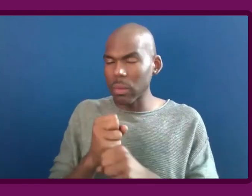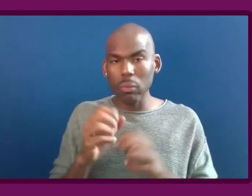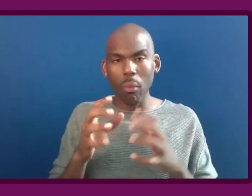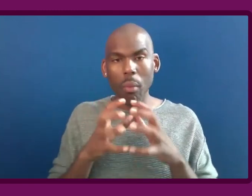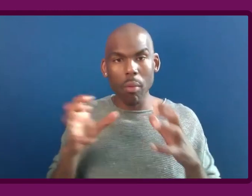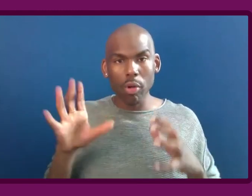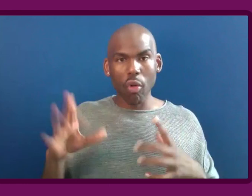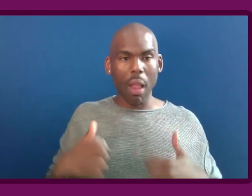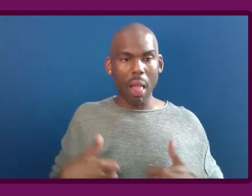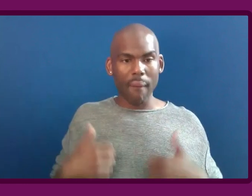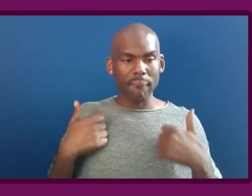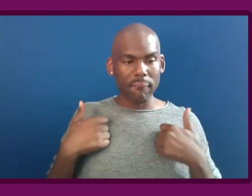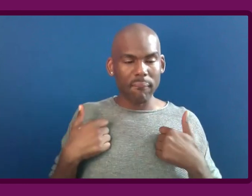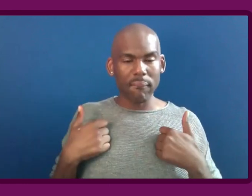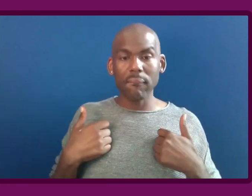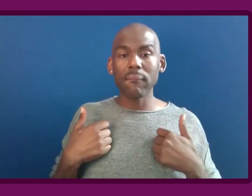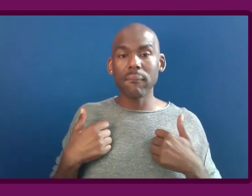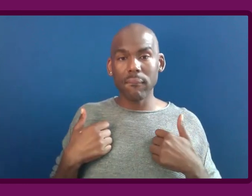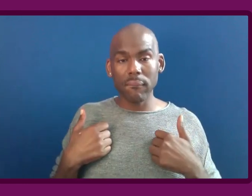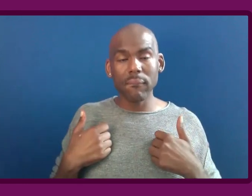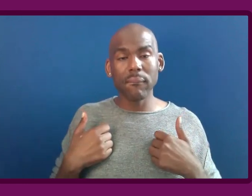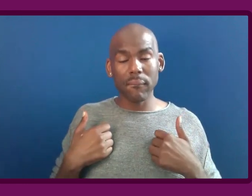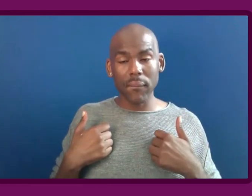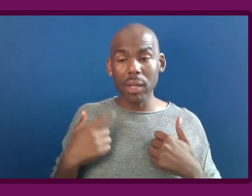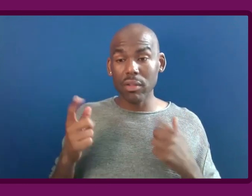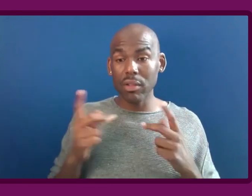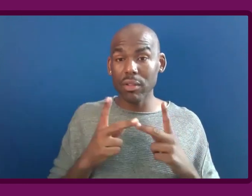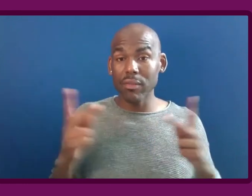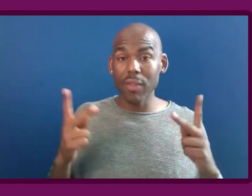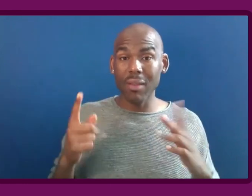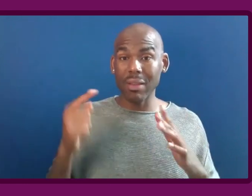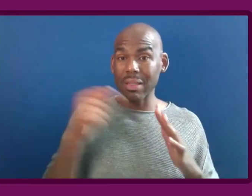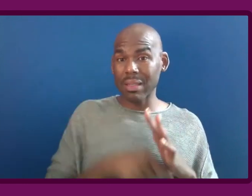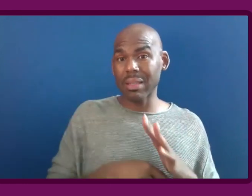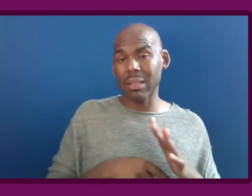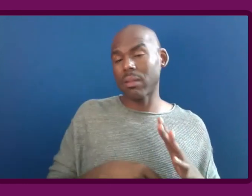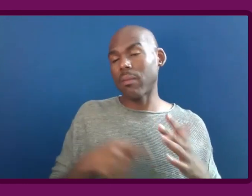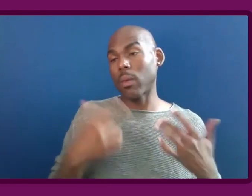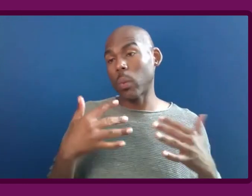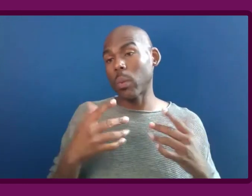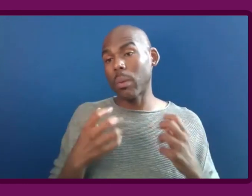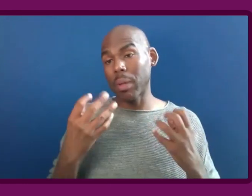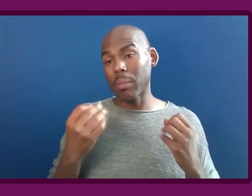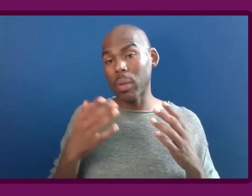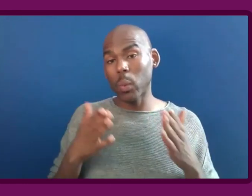To me it's just like, the part of not feeling alone, the part of this world being so